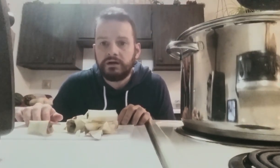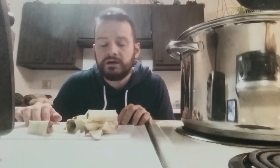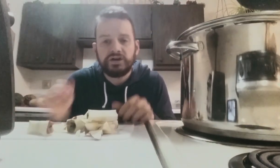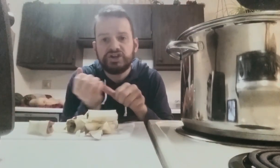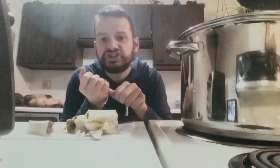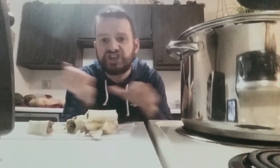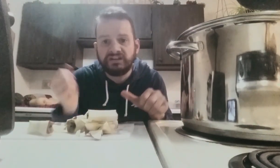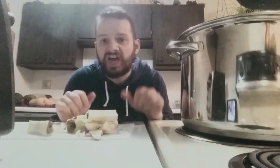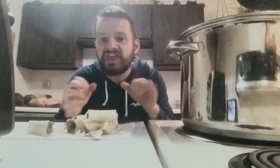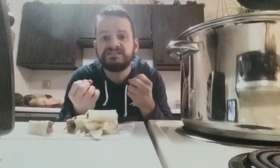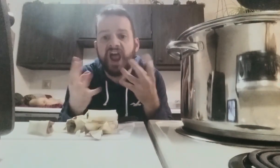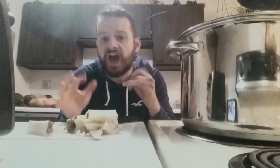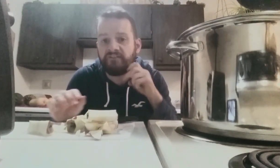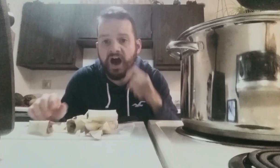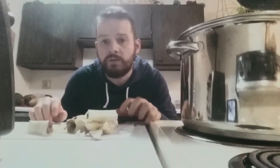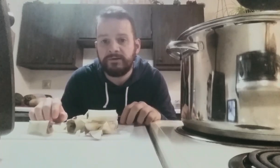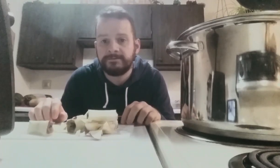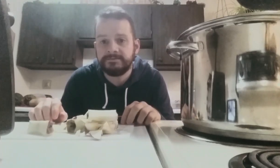Shit, that's a lot of apples.